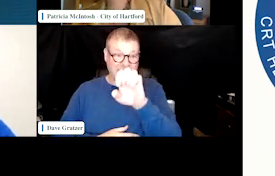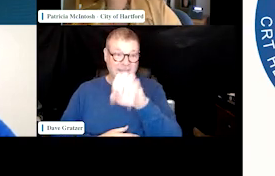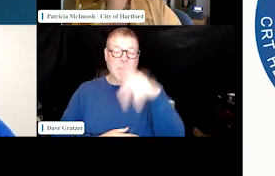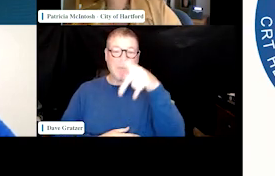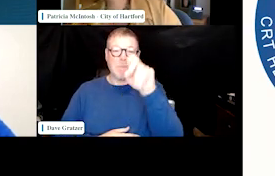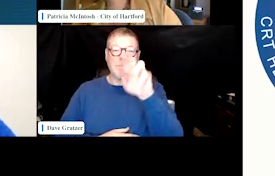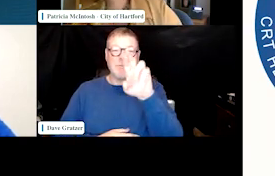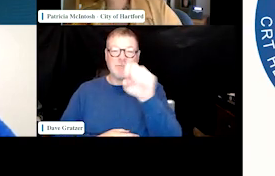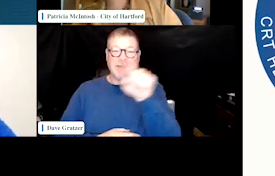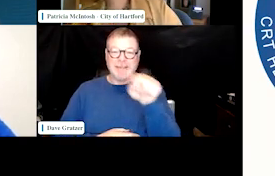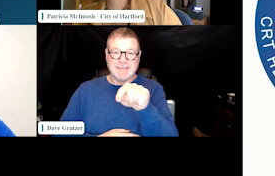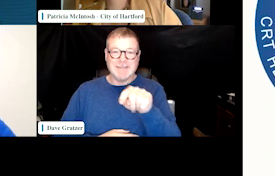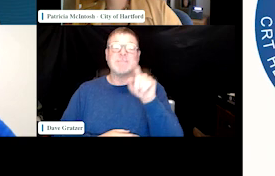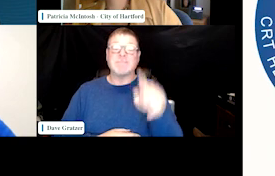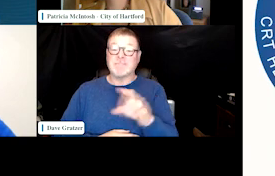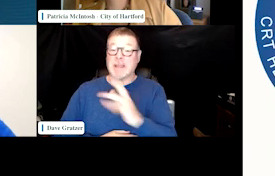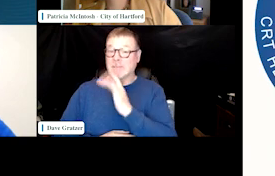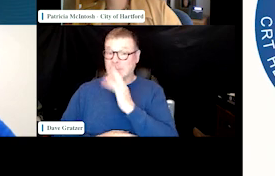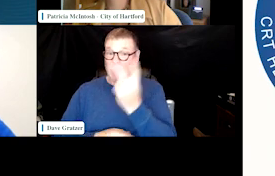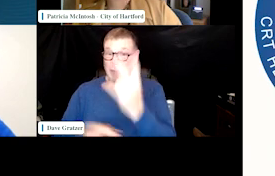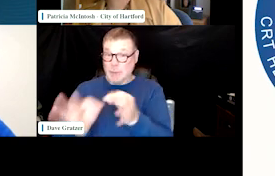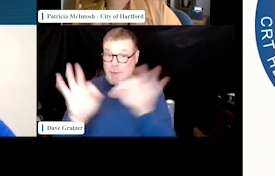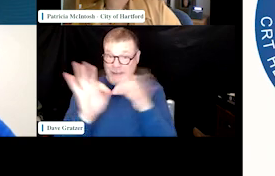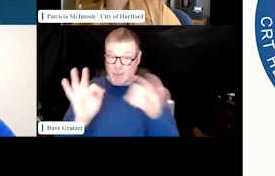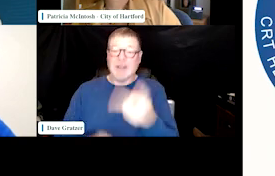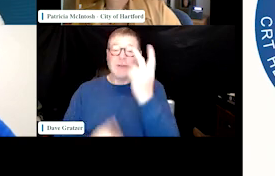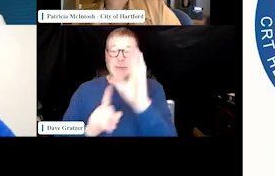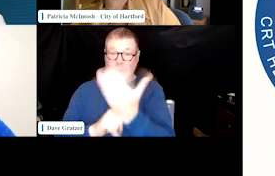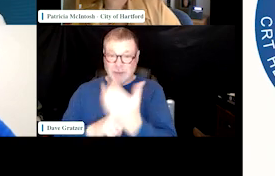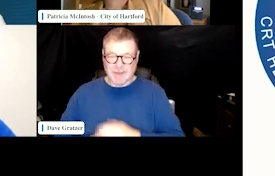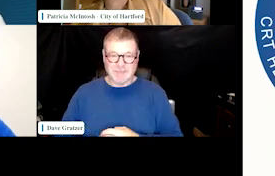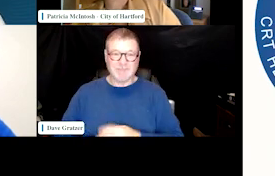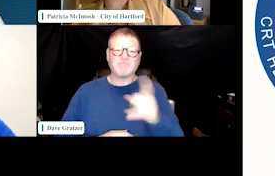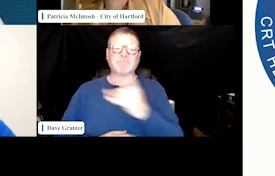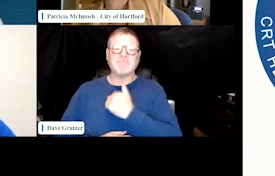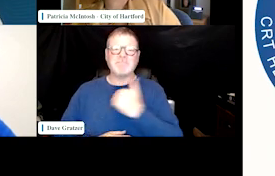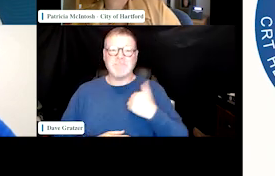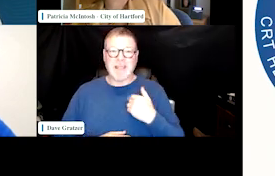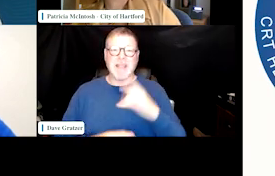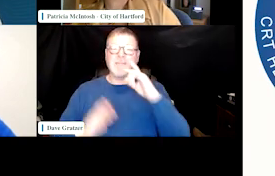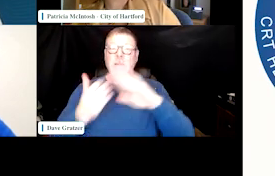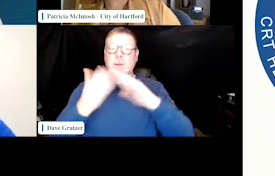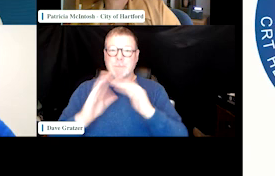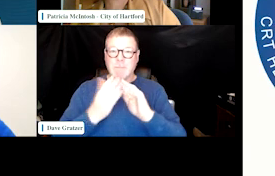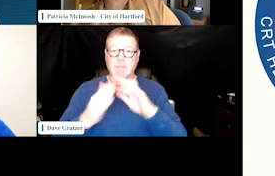Stephanie is bilingual and bi-cultural, and she is a member of the Community Renewal Team.